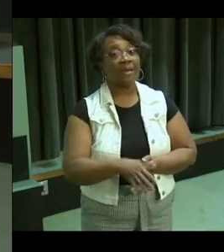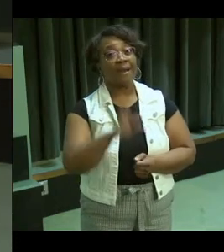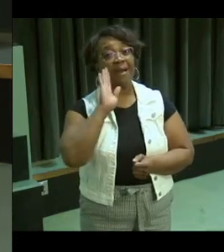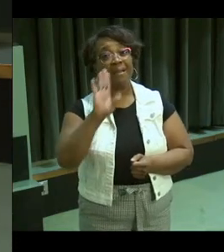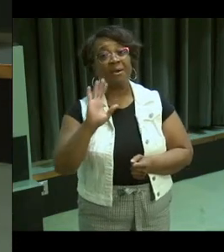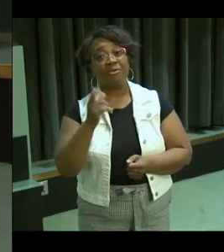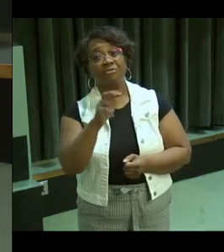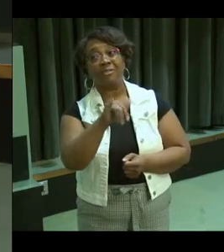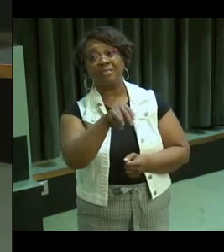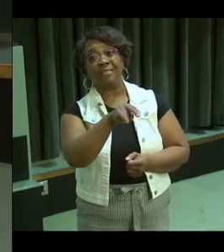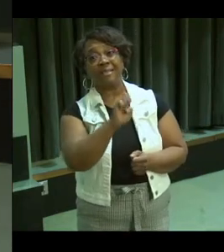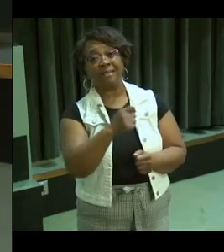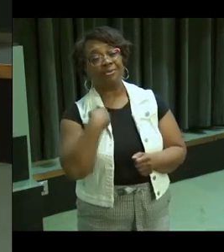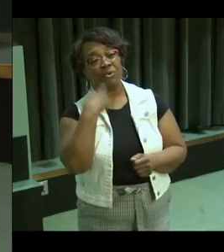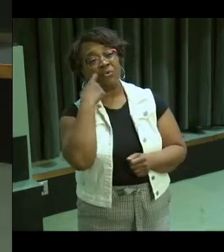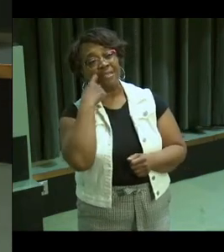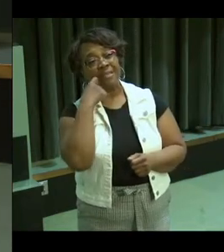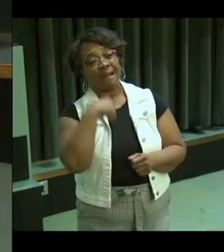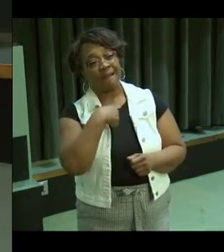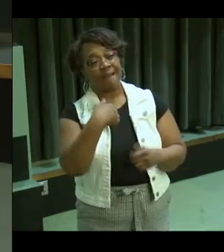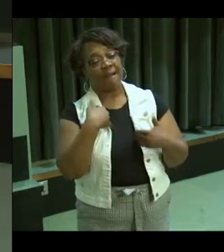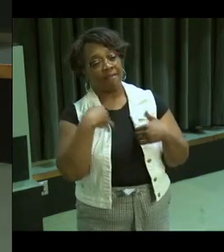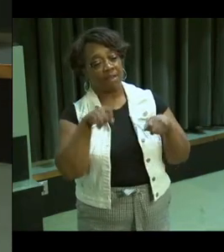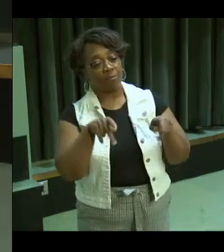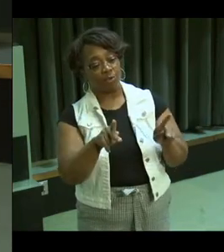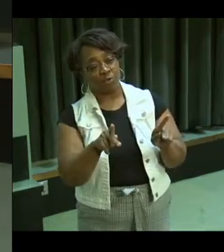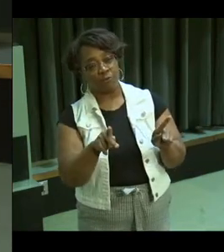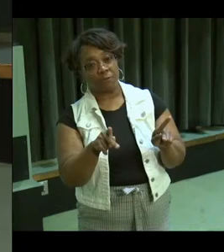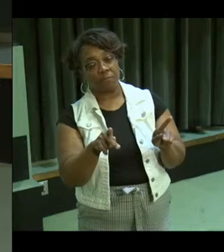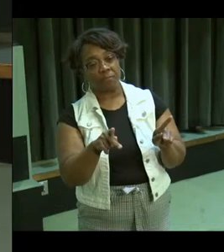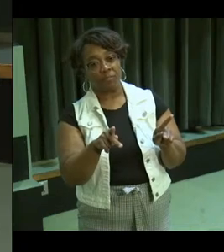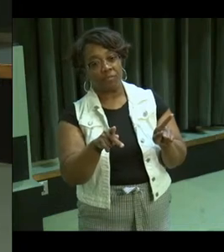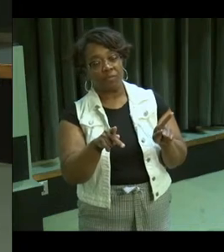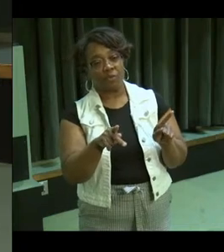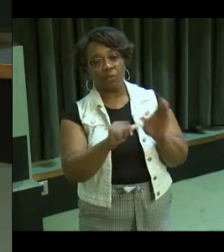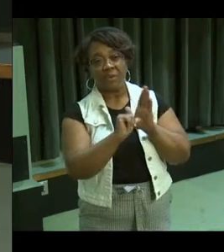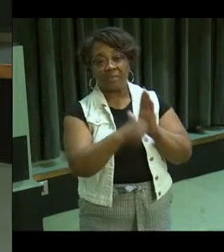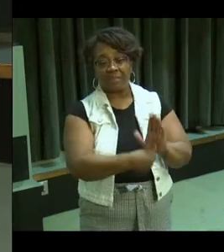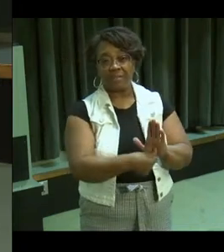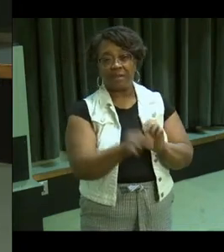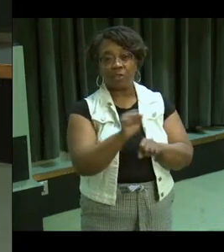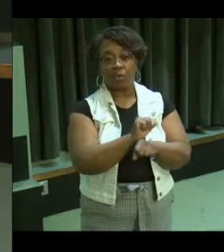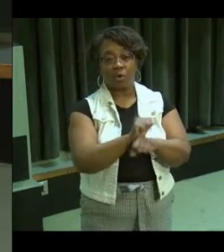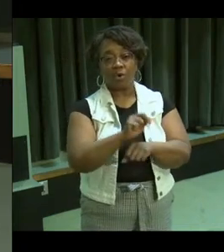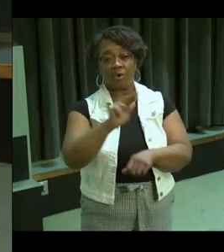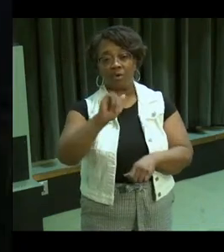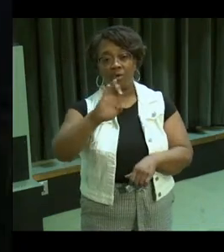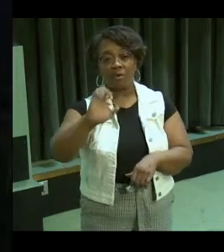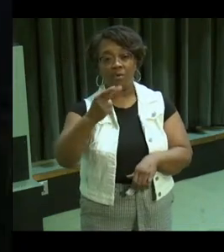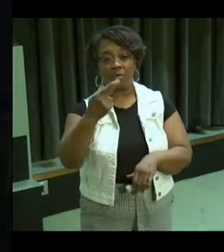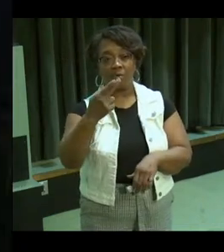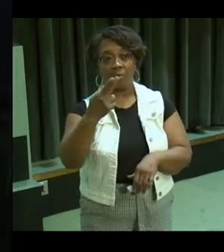Hi, Christine, I recently had